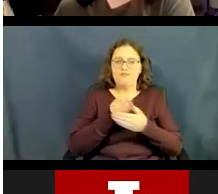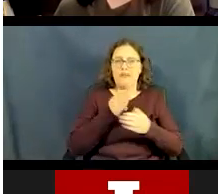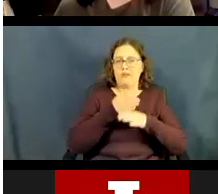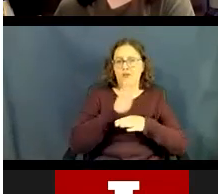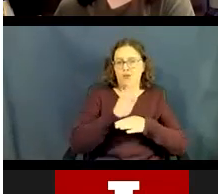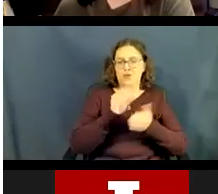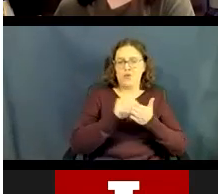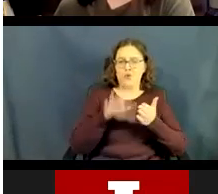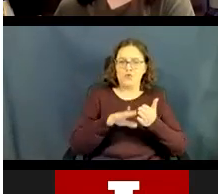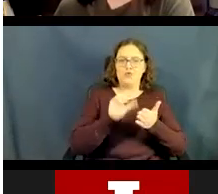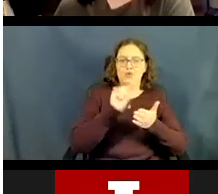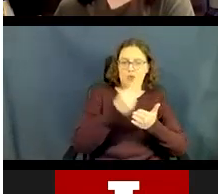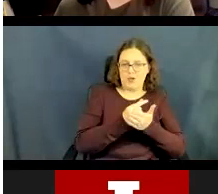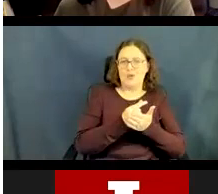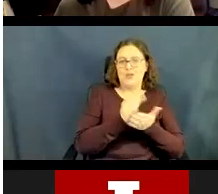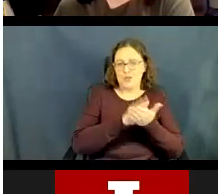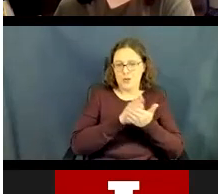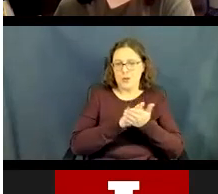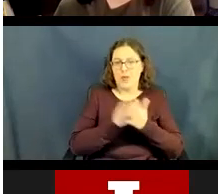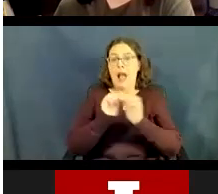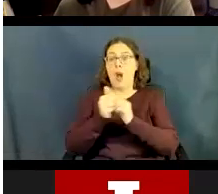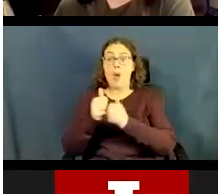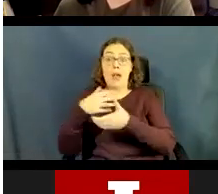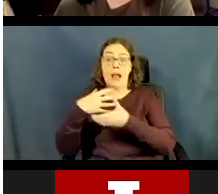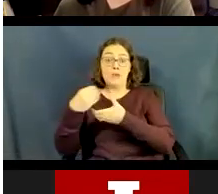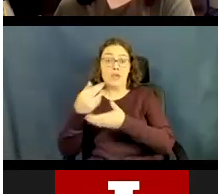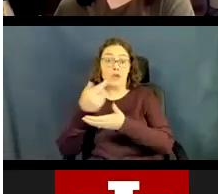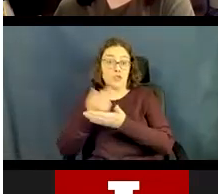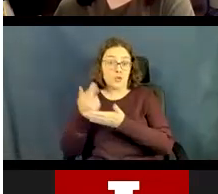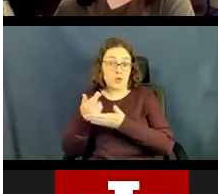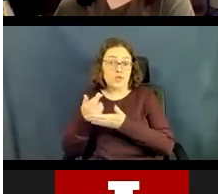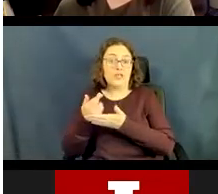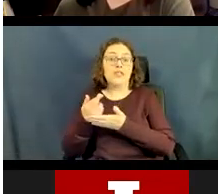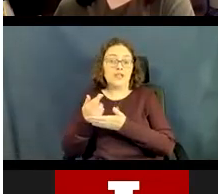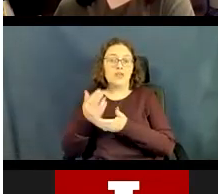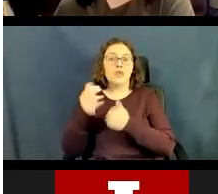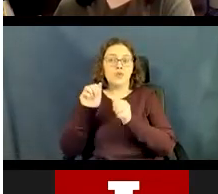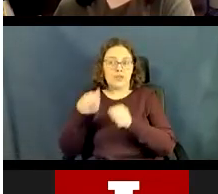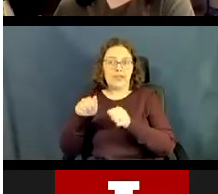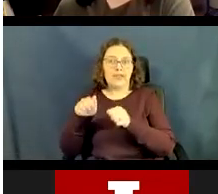How some outside resources are able to take that information up and utilize that information